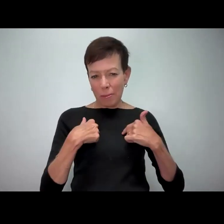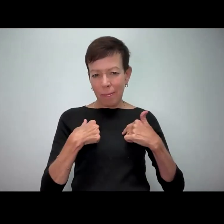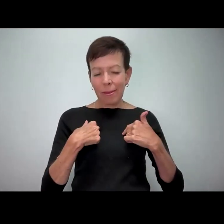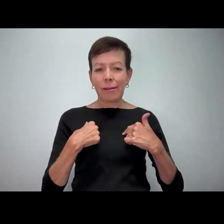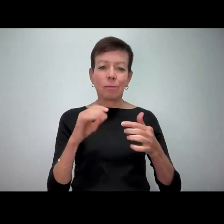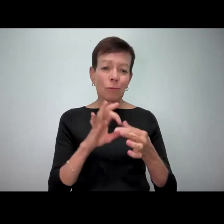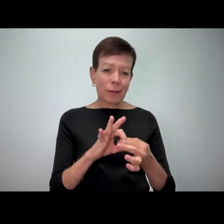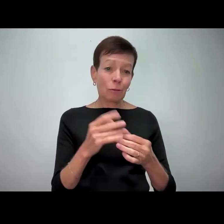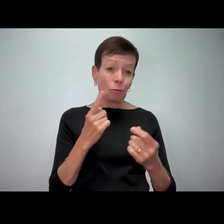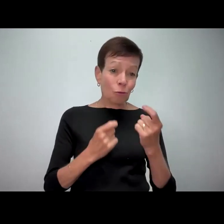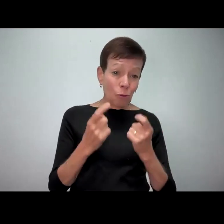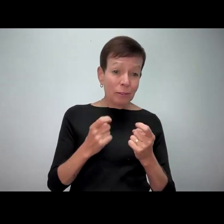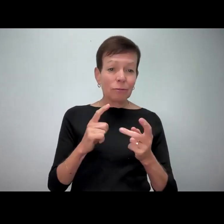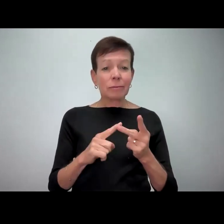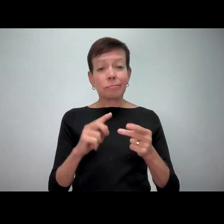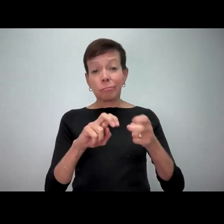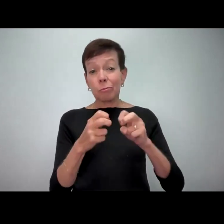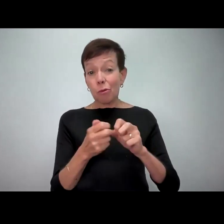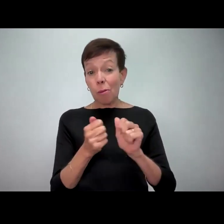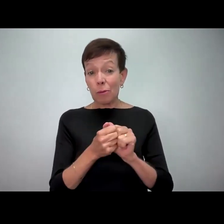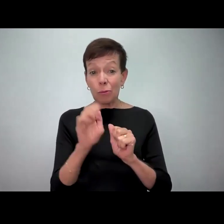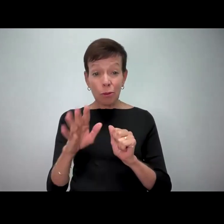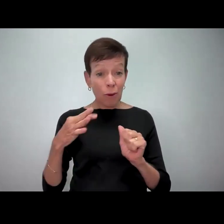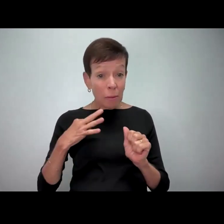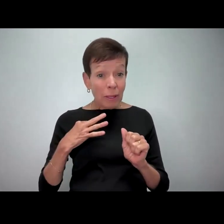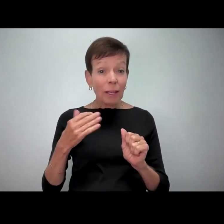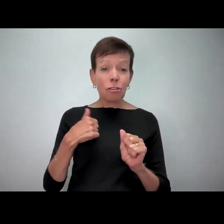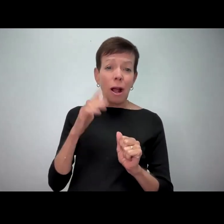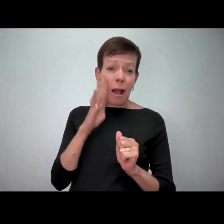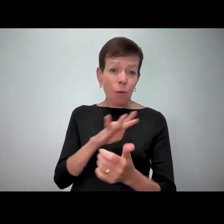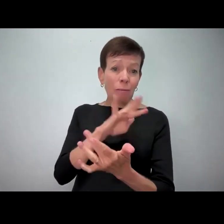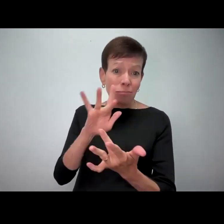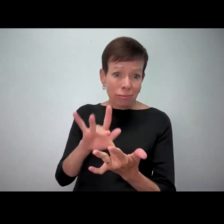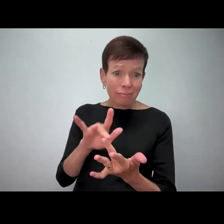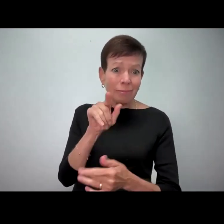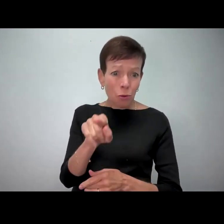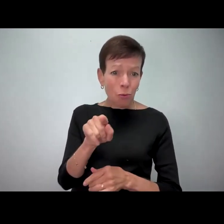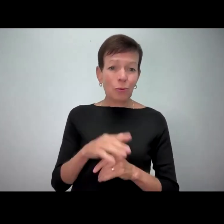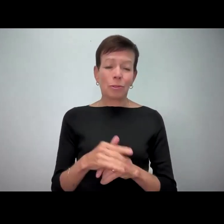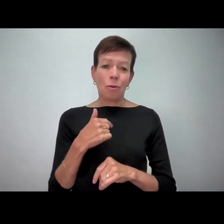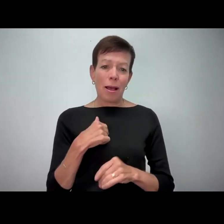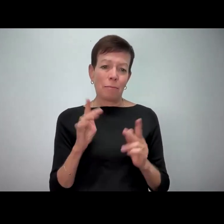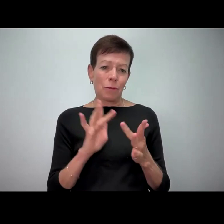issues with your application, I will let you know about them. But yeah, I'm the person to contact.